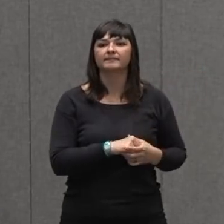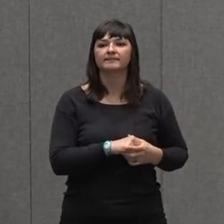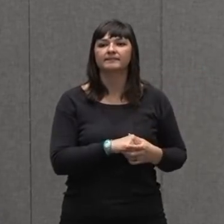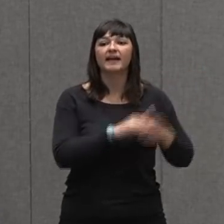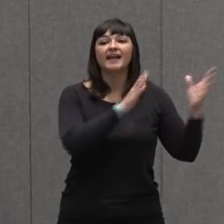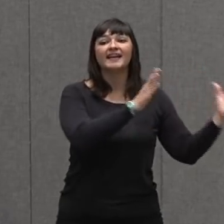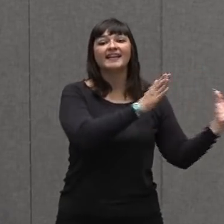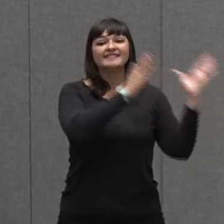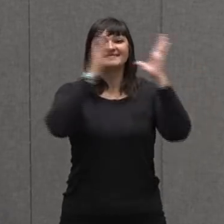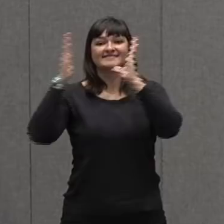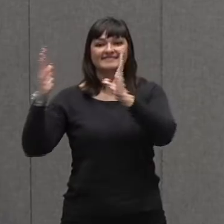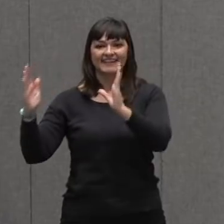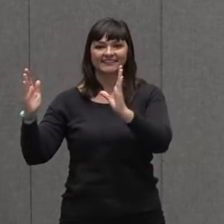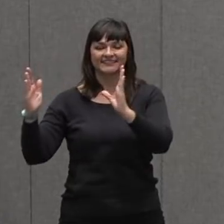our creative sentence.